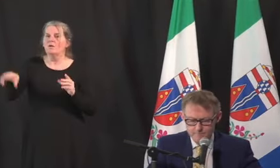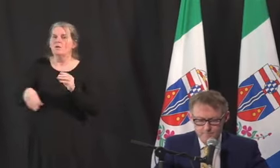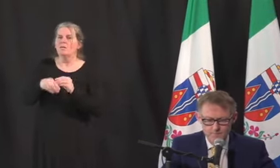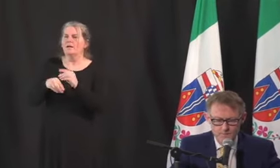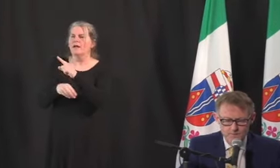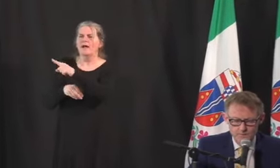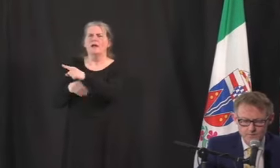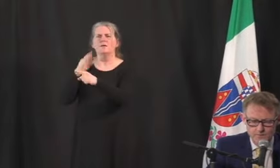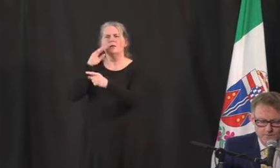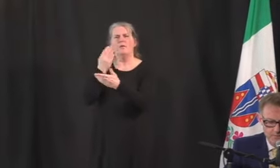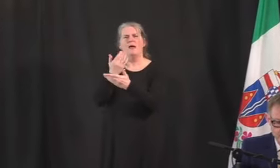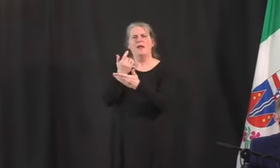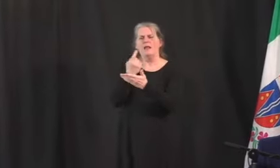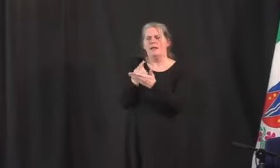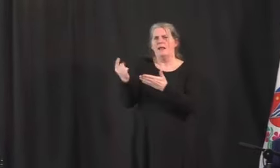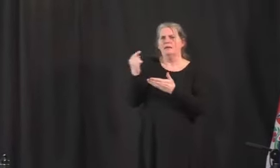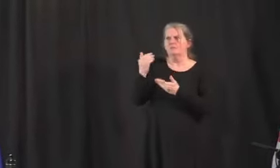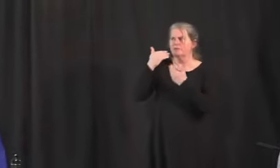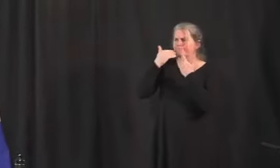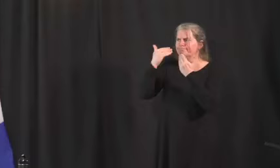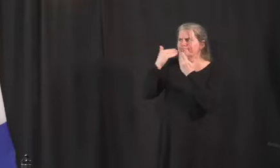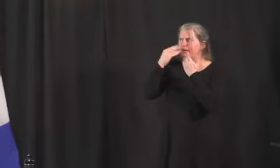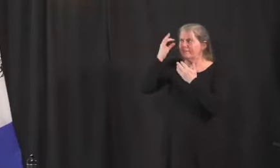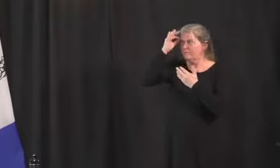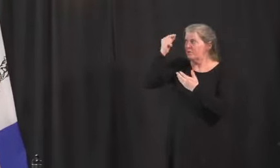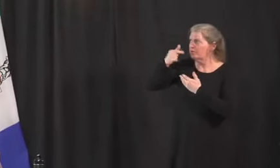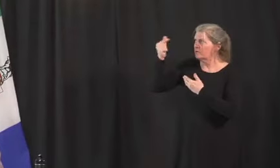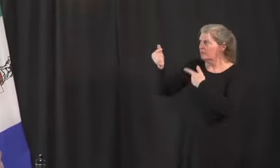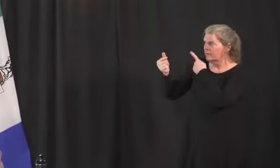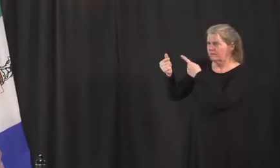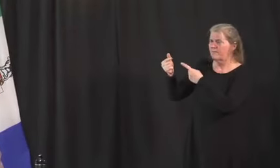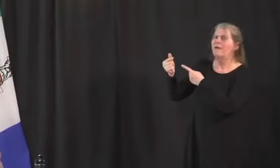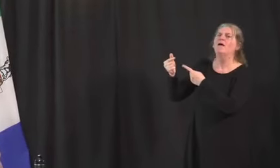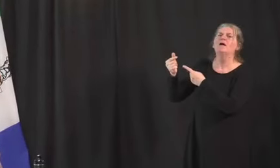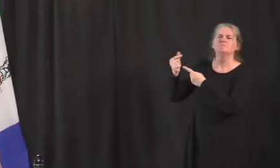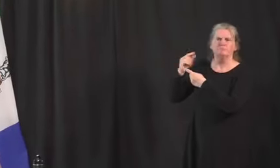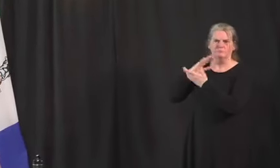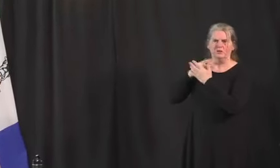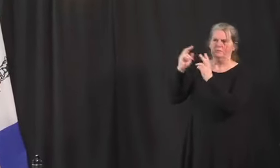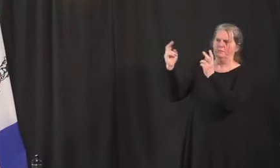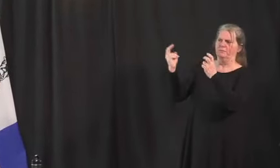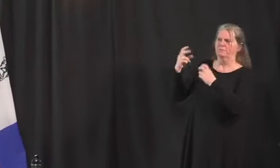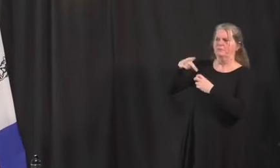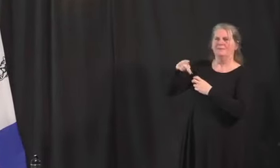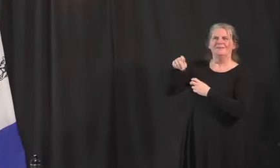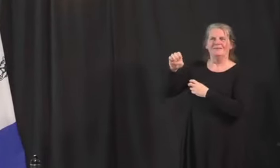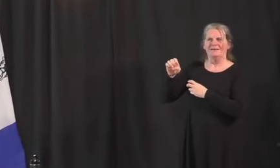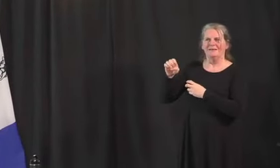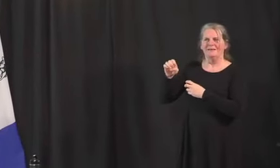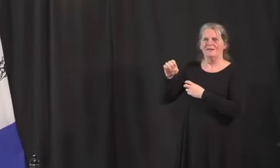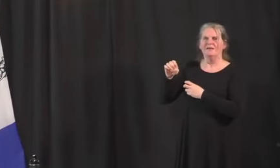FEDERAL GOVERNMENT FOR WHEN CONSIDERING PPE SUPPLIES TO NOT USE PER CAPITA BASIS WHEN